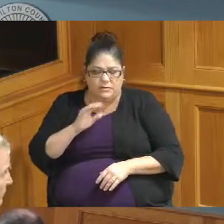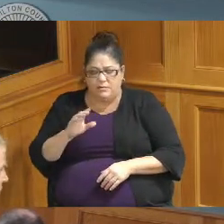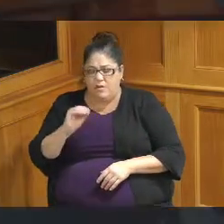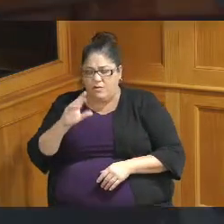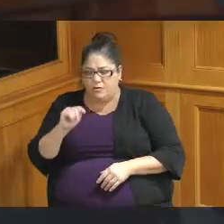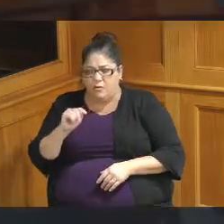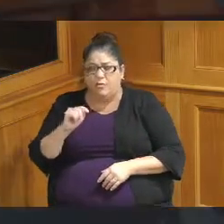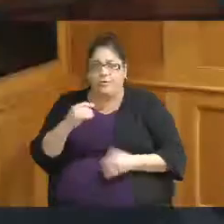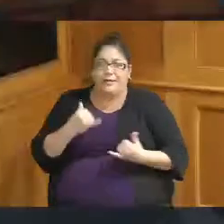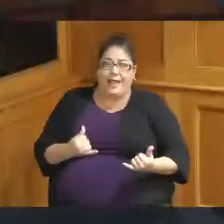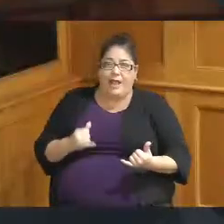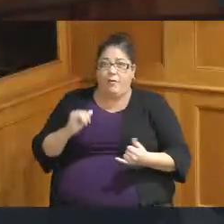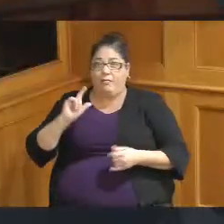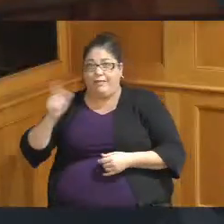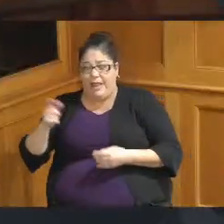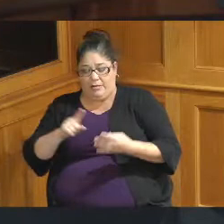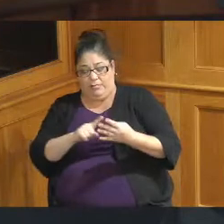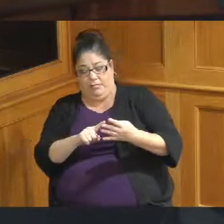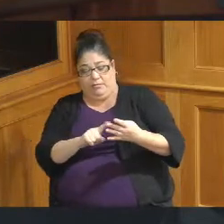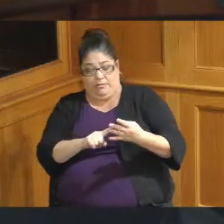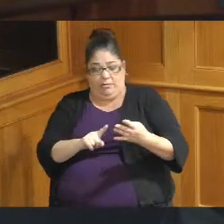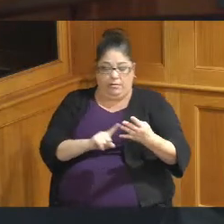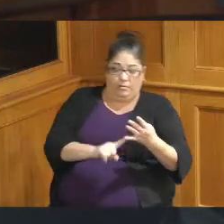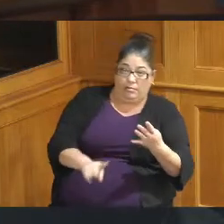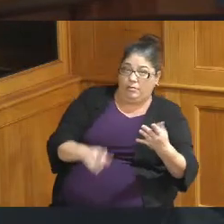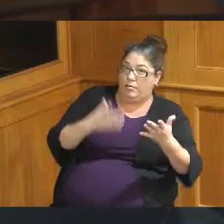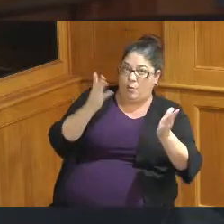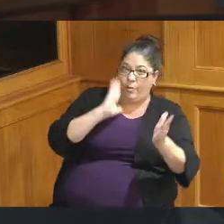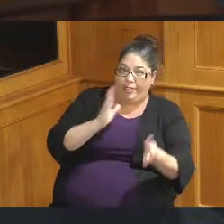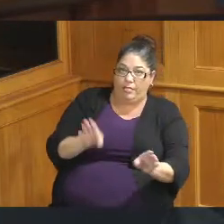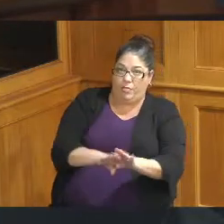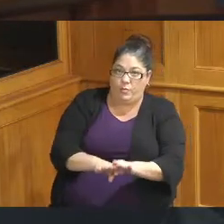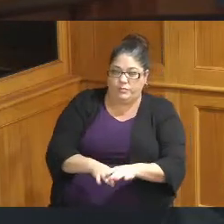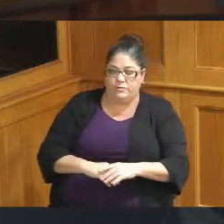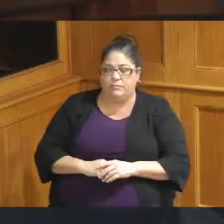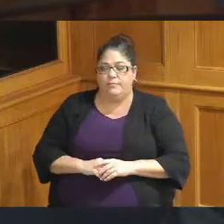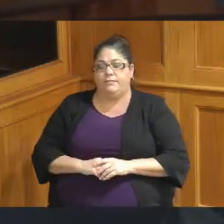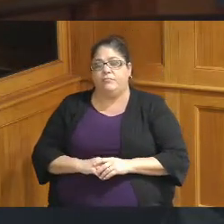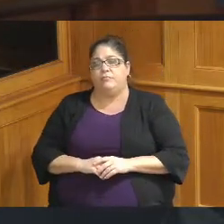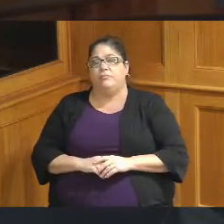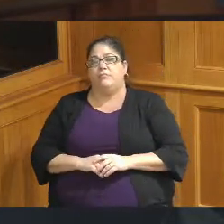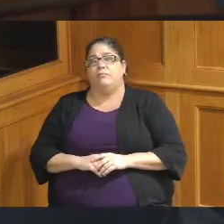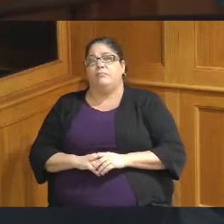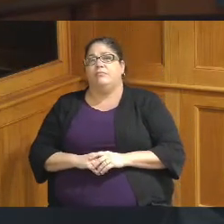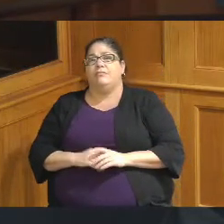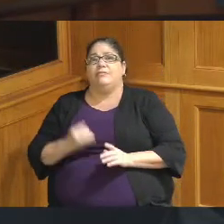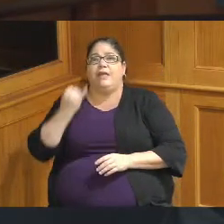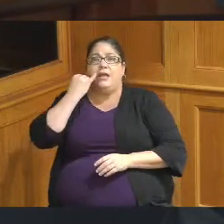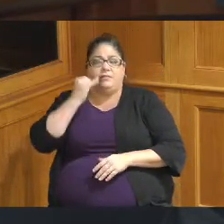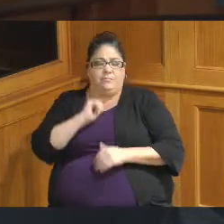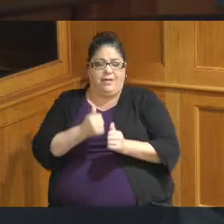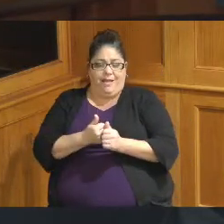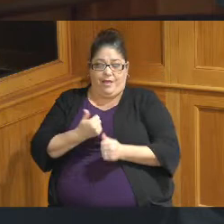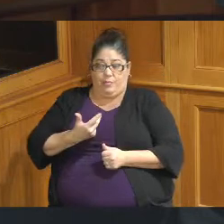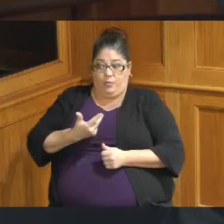October it's going to end and so I think the idea is that we all still want to provide assistance